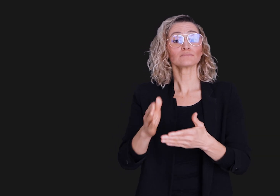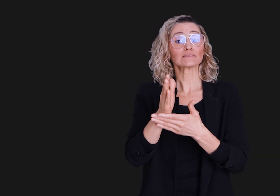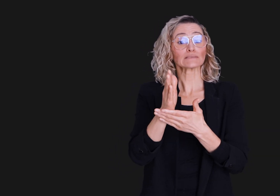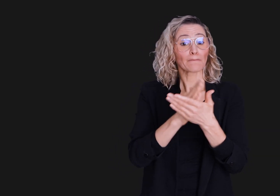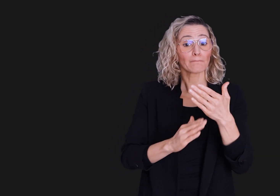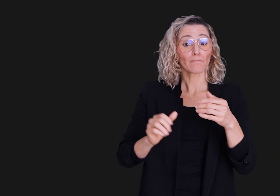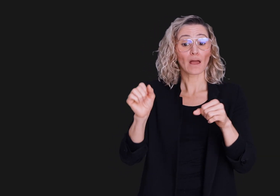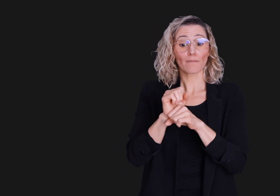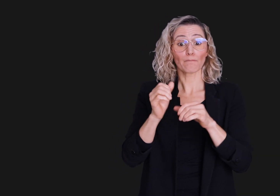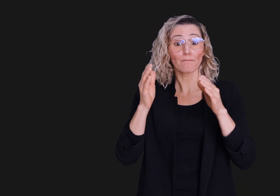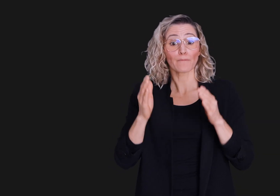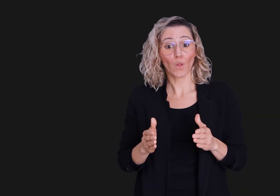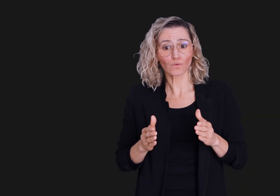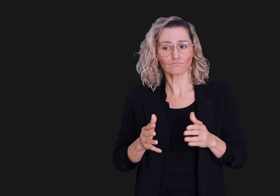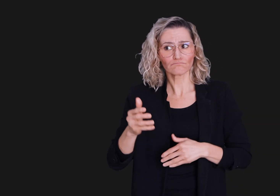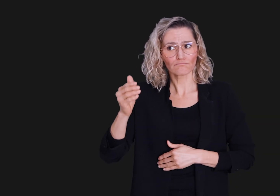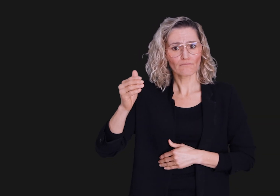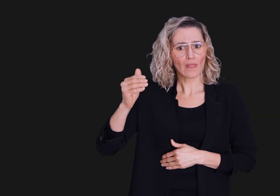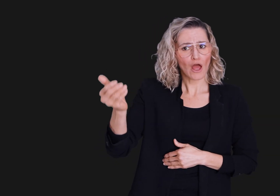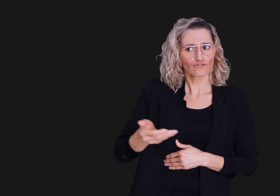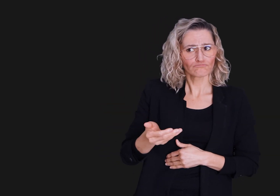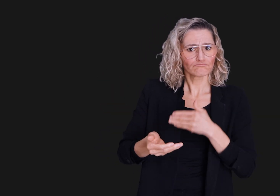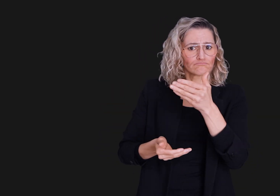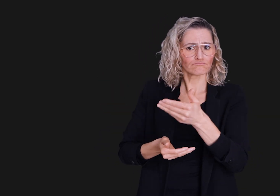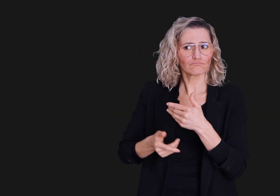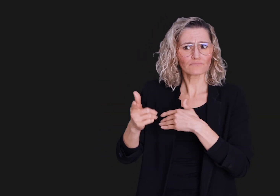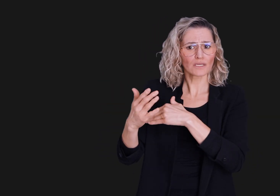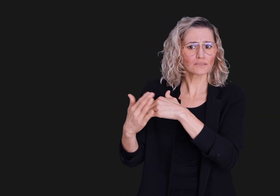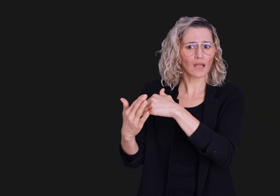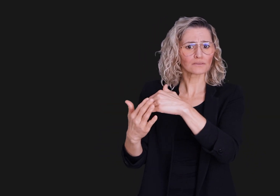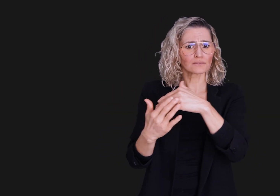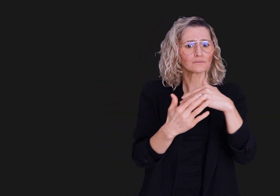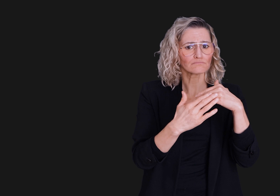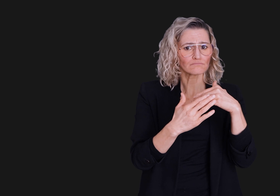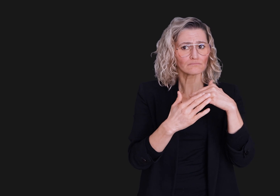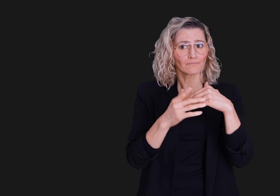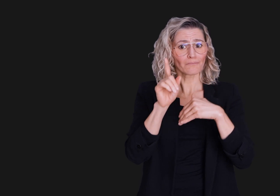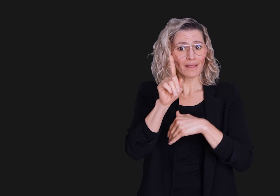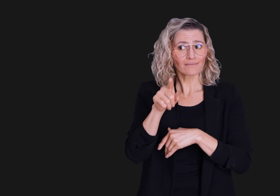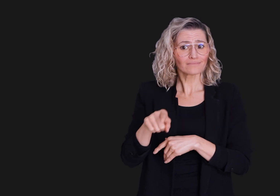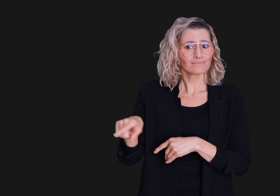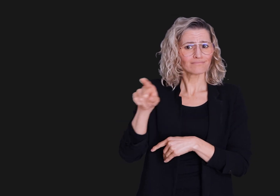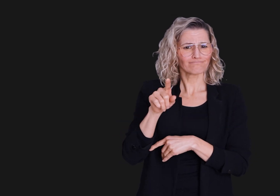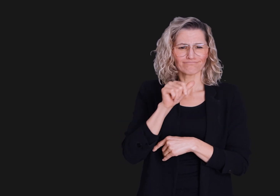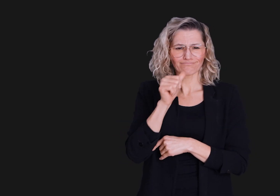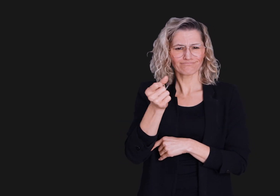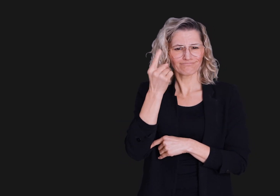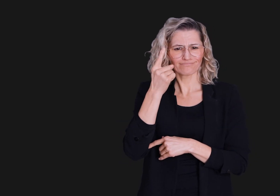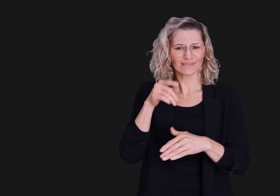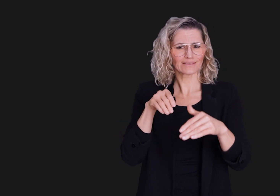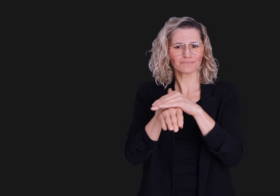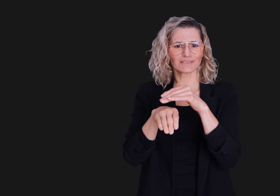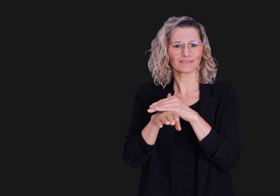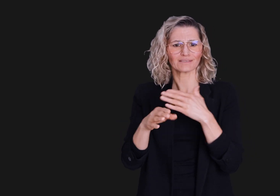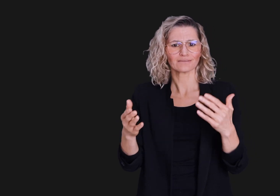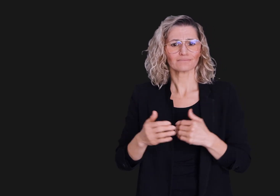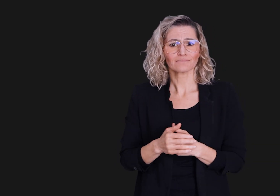• Some employers hire consultants who do not understand accessibility.